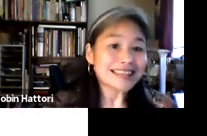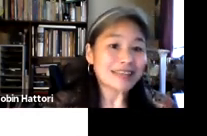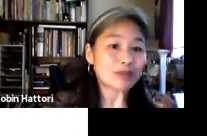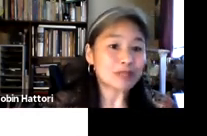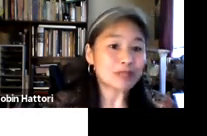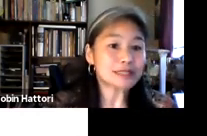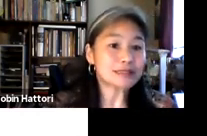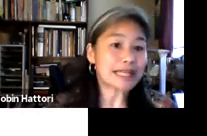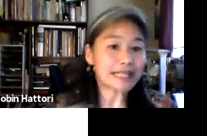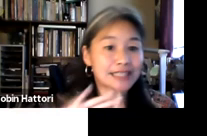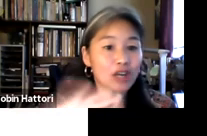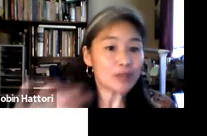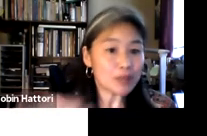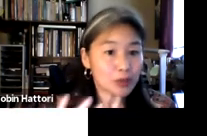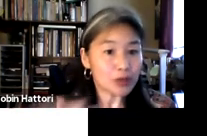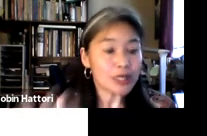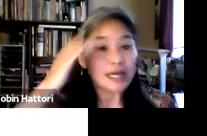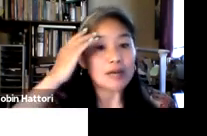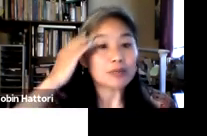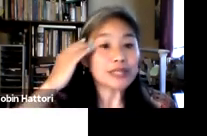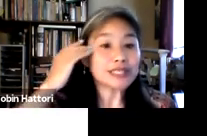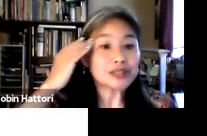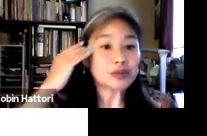do understand that, you know, people have different ideas